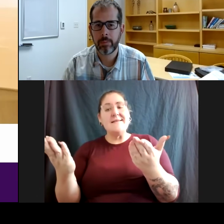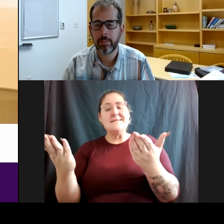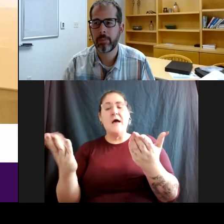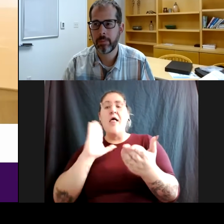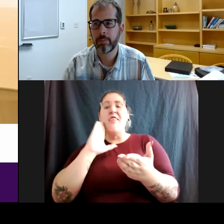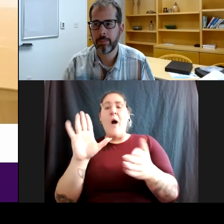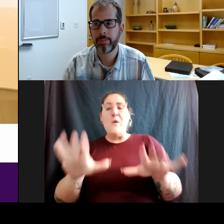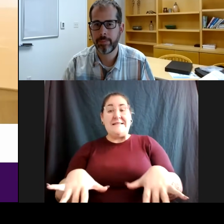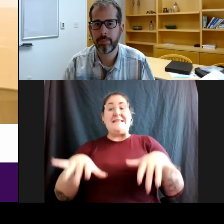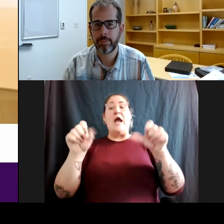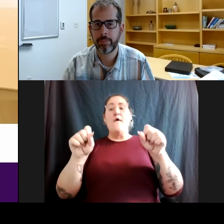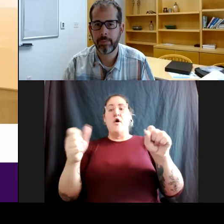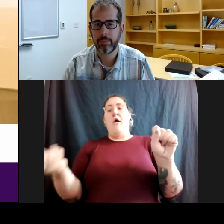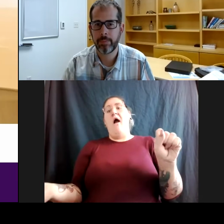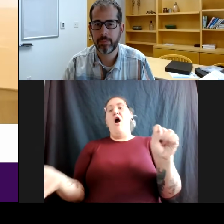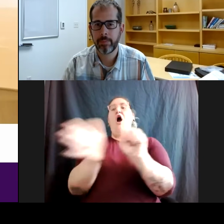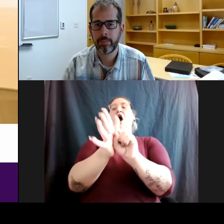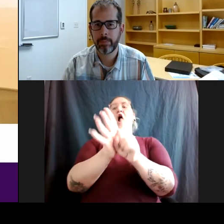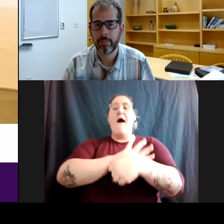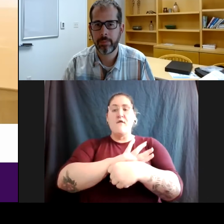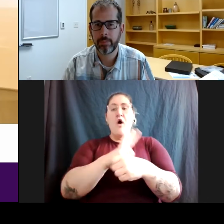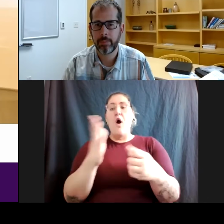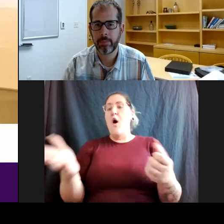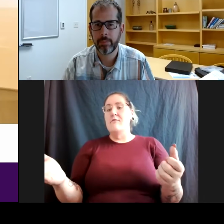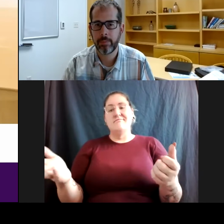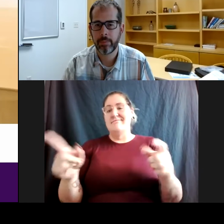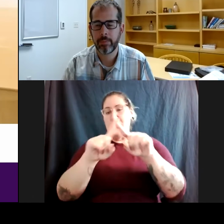get rid of it easily. You cannot find a close button. Things like that are really important.